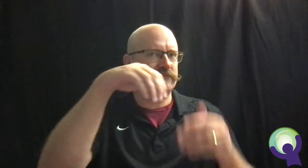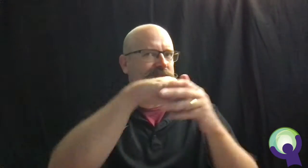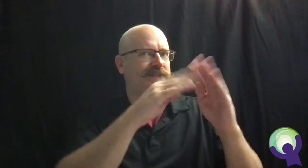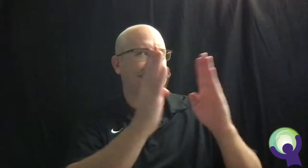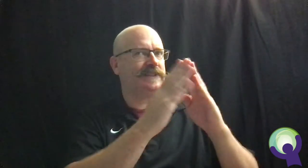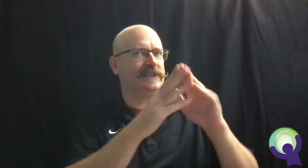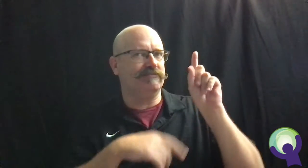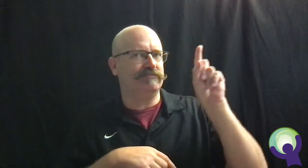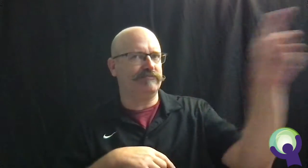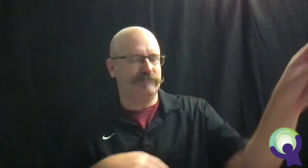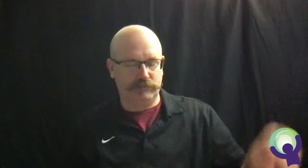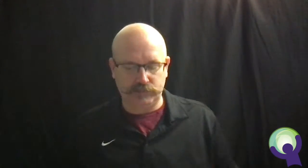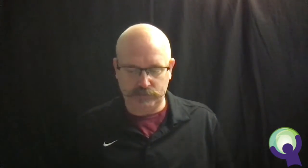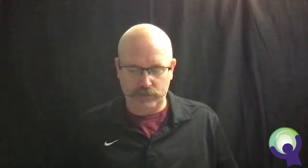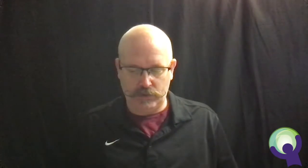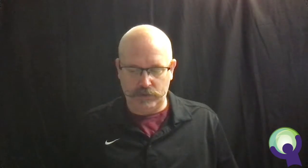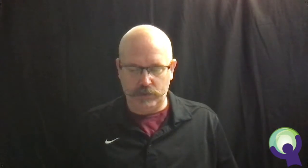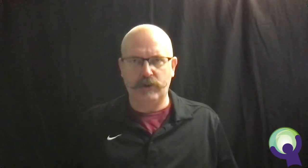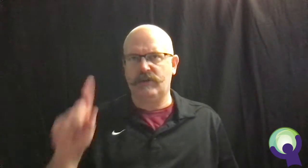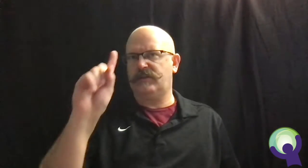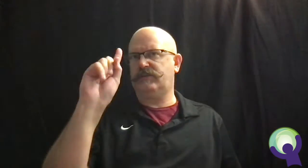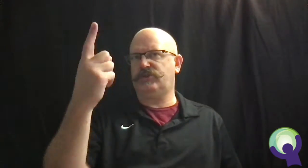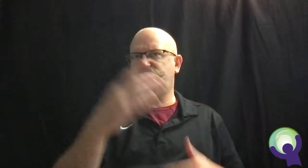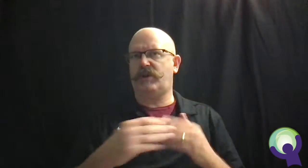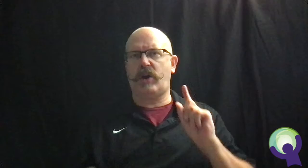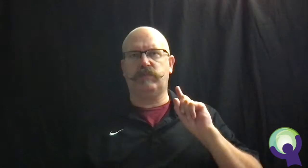He's a janitor in an office in the city.